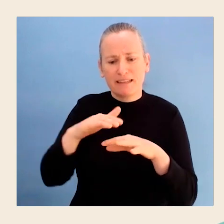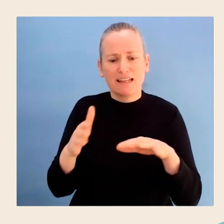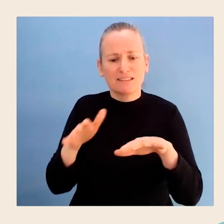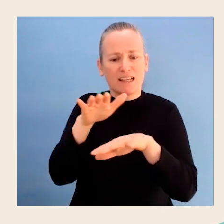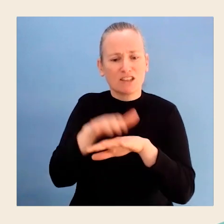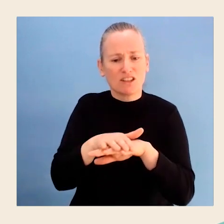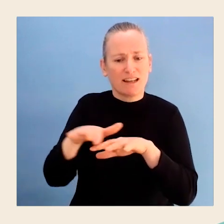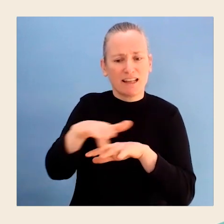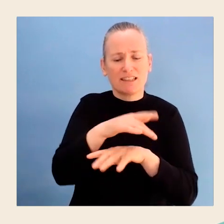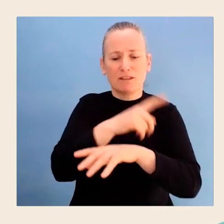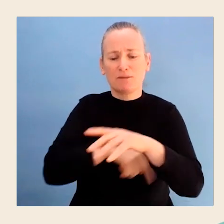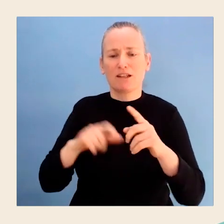in the 21st century.